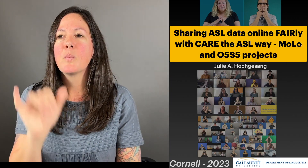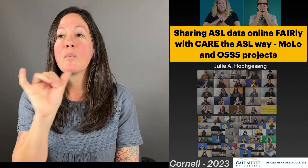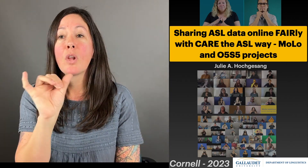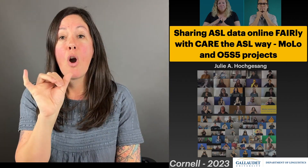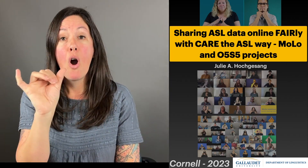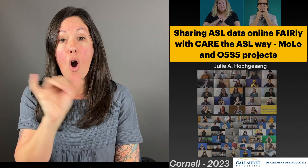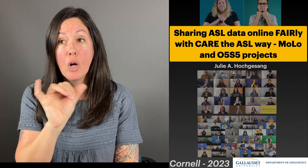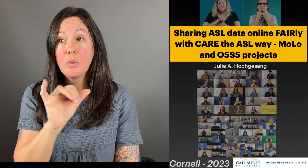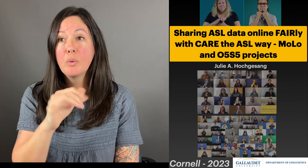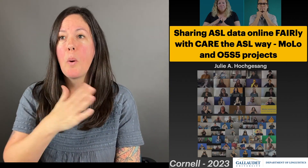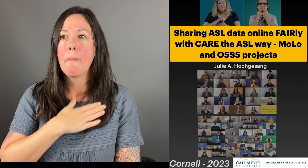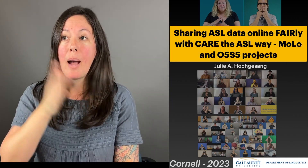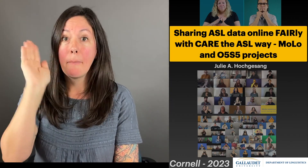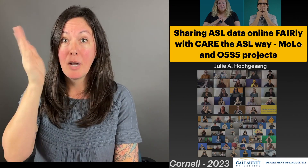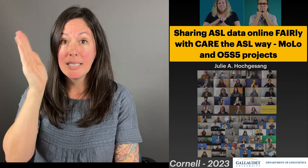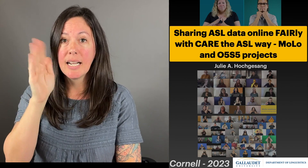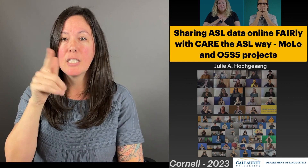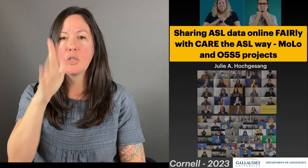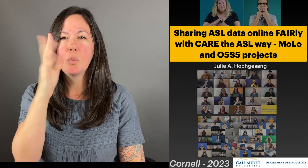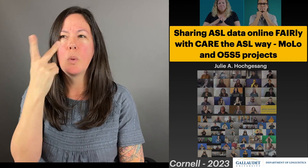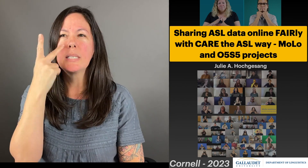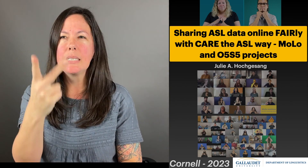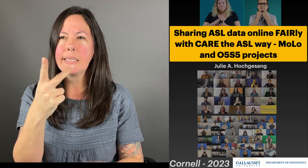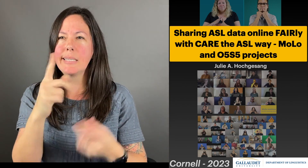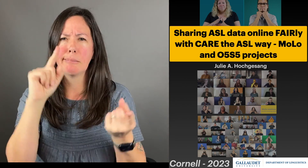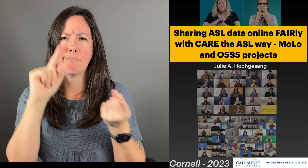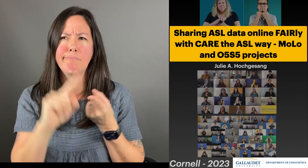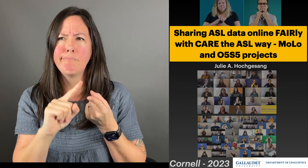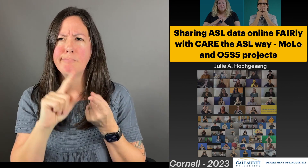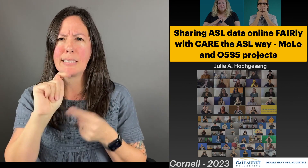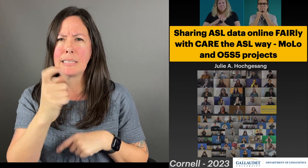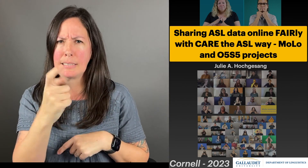So I felt that was necessary to say that at the beginning of my talk.